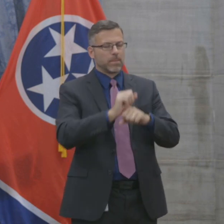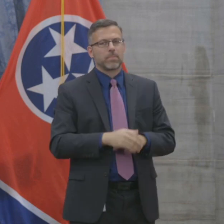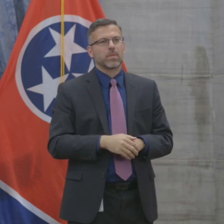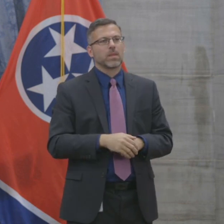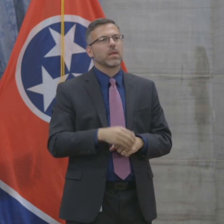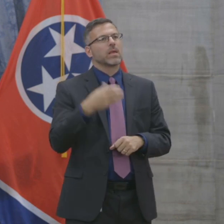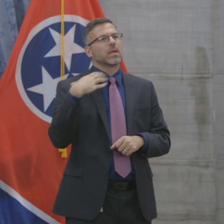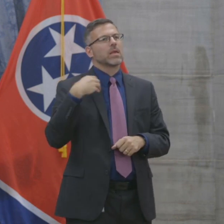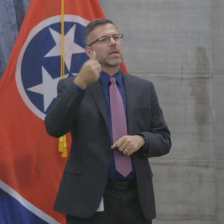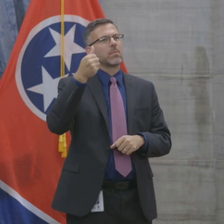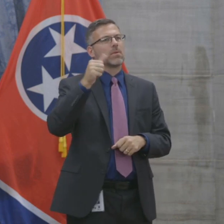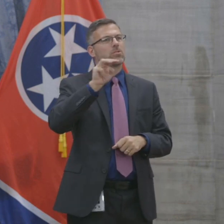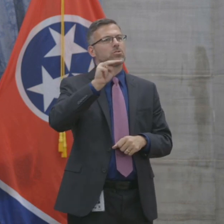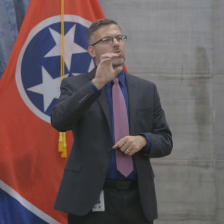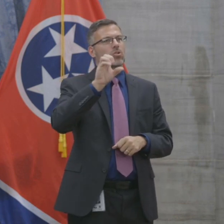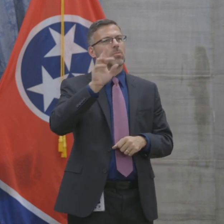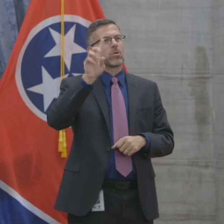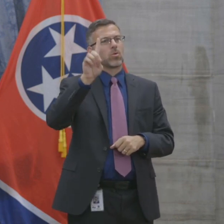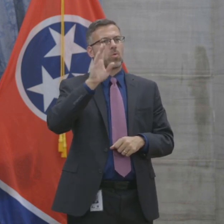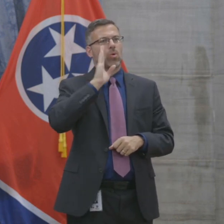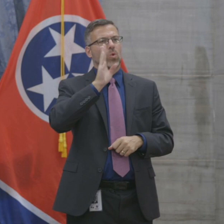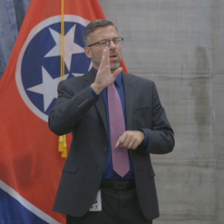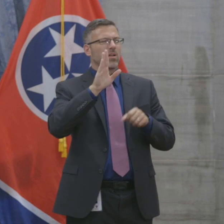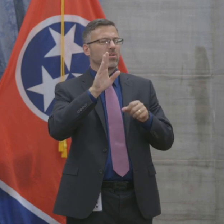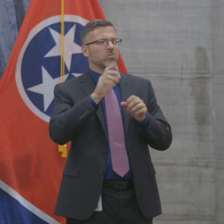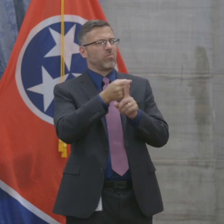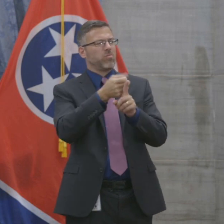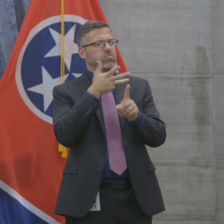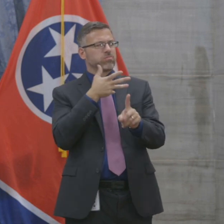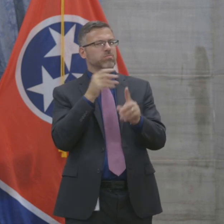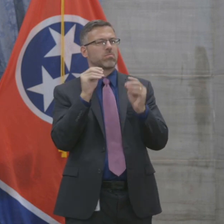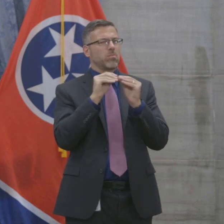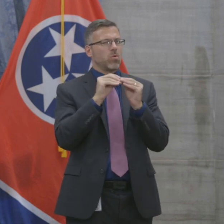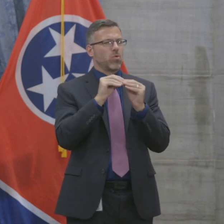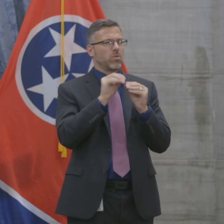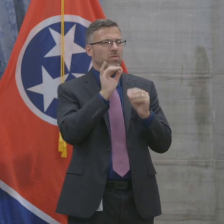state's economy, get Tennesseans back to the stability of good